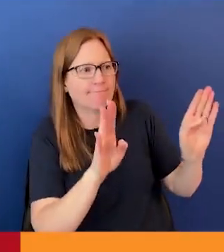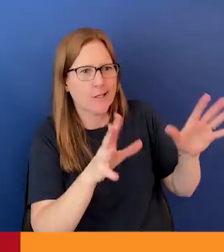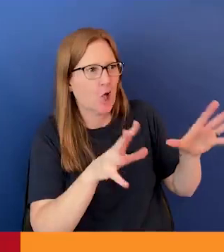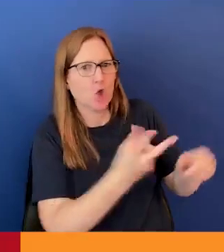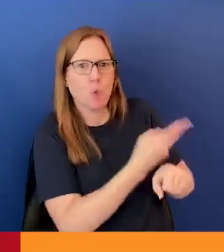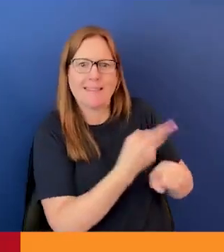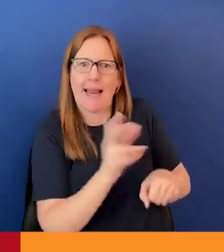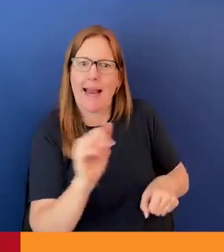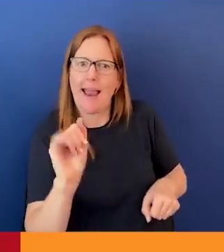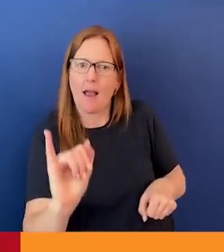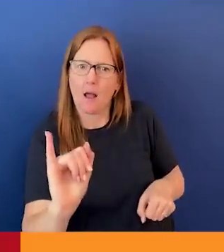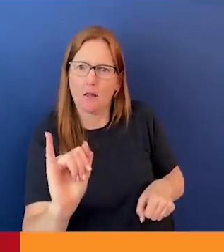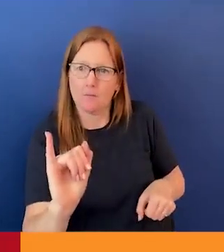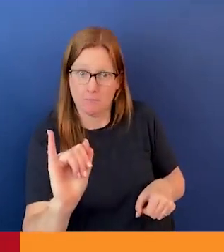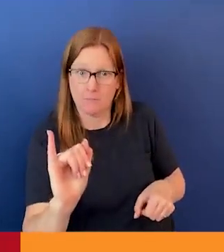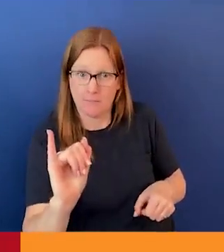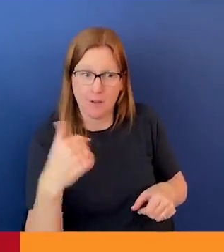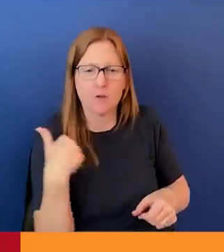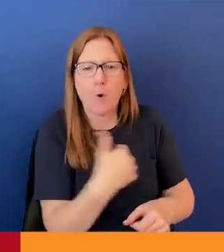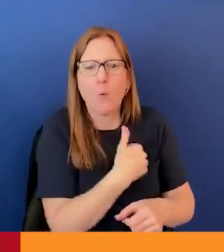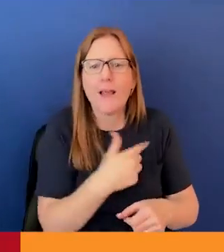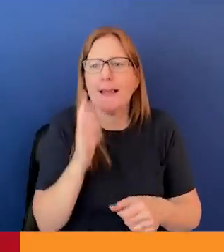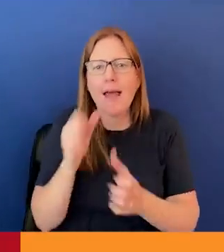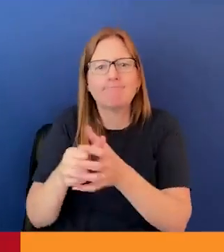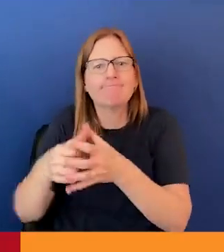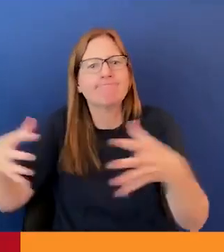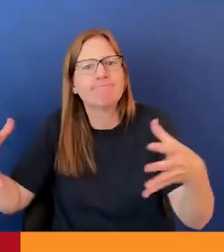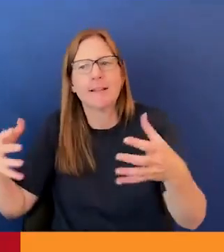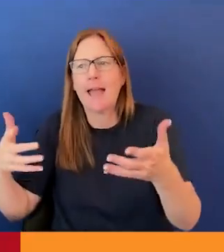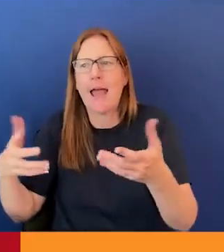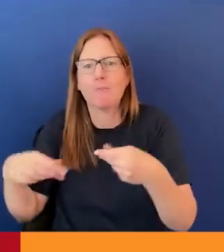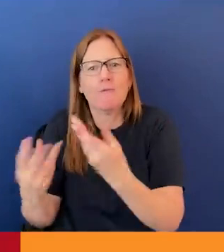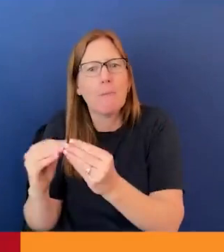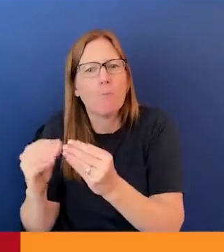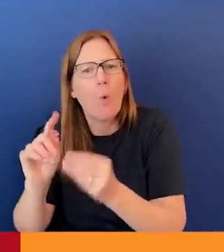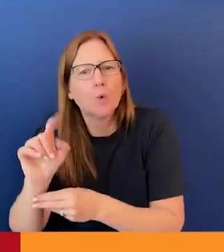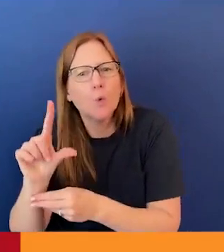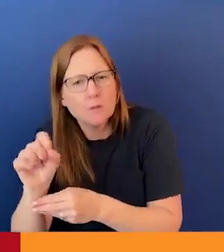so we can actually extend the direct care workforce over time. We know that,